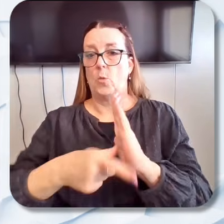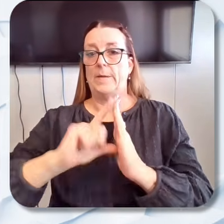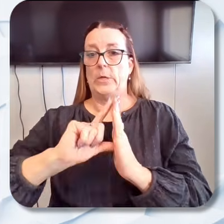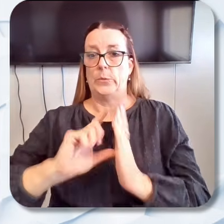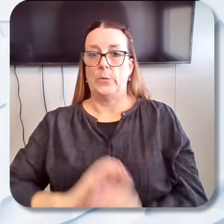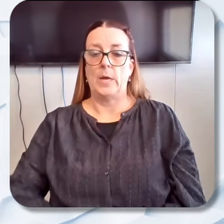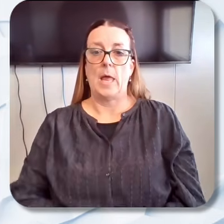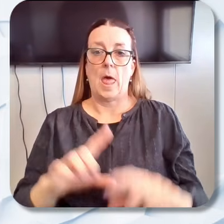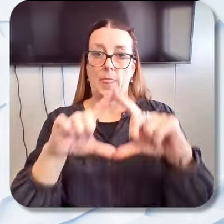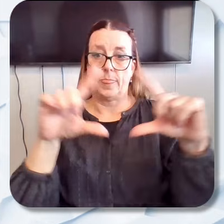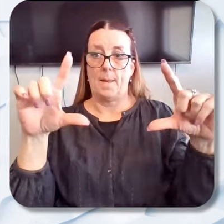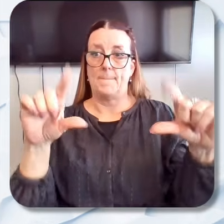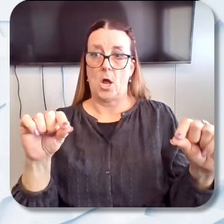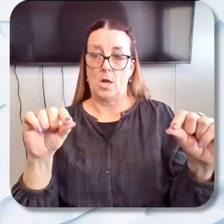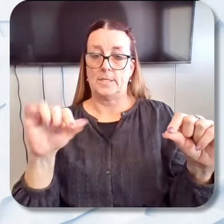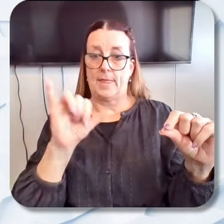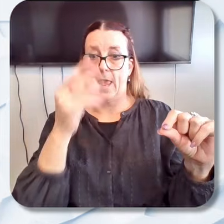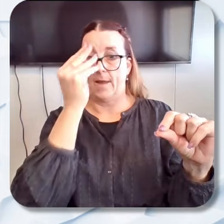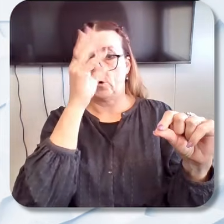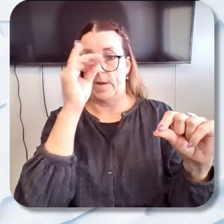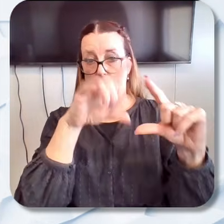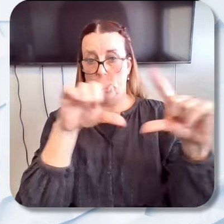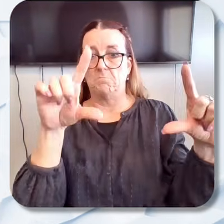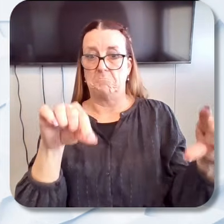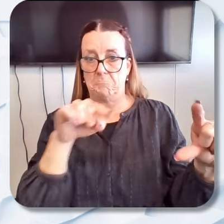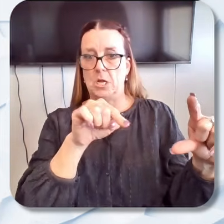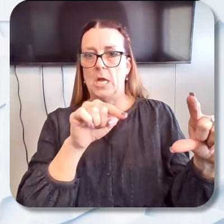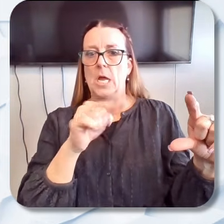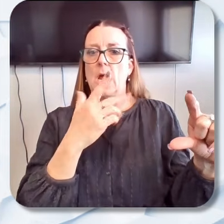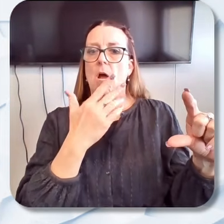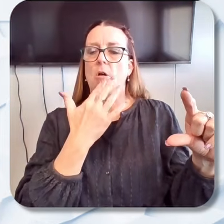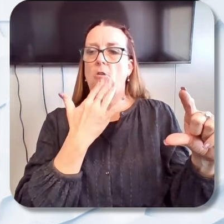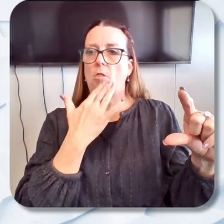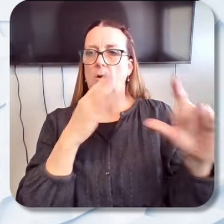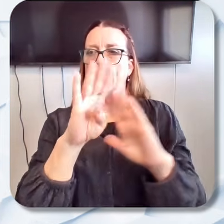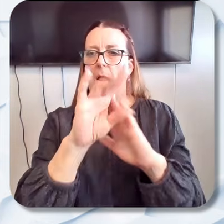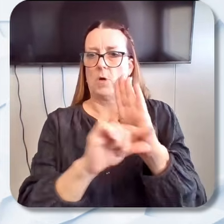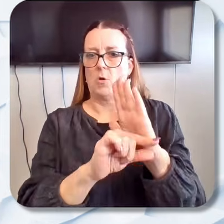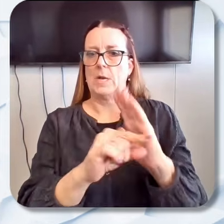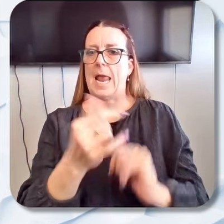The box that that information is in will also be a color coded background. Yellow is in review.